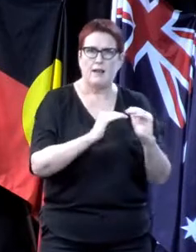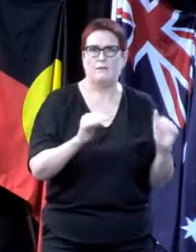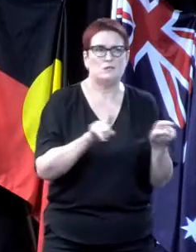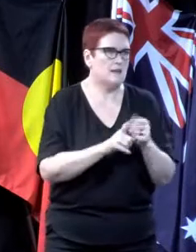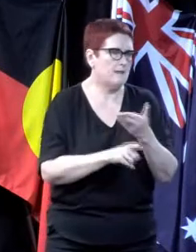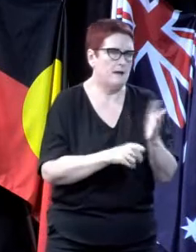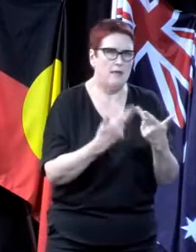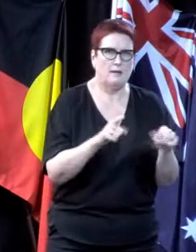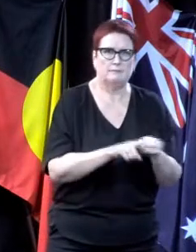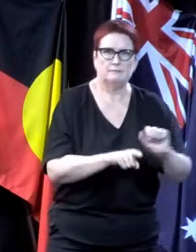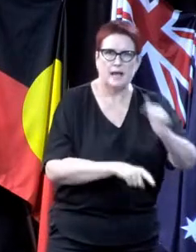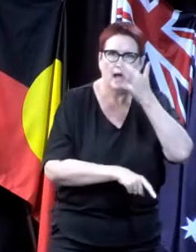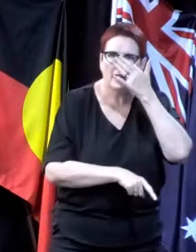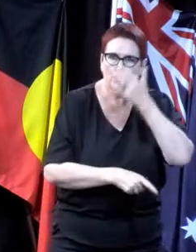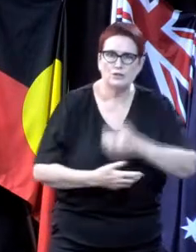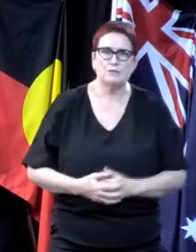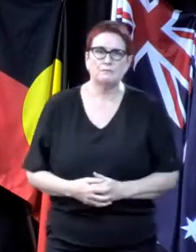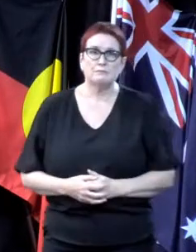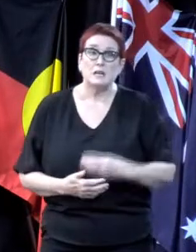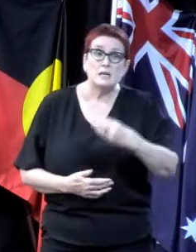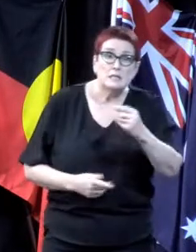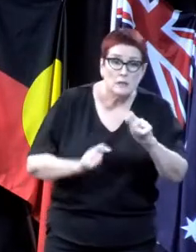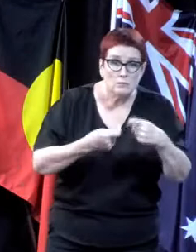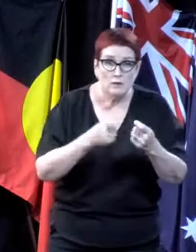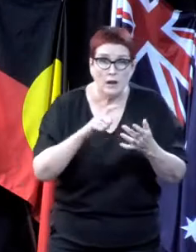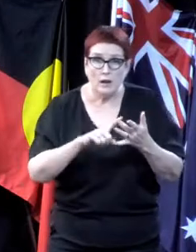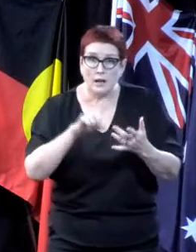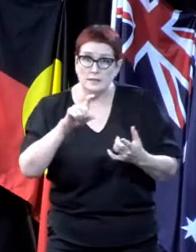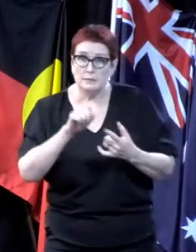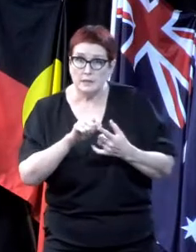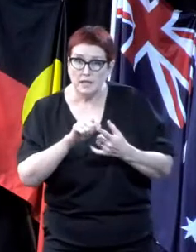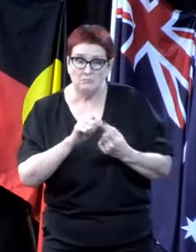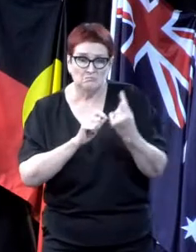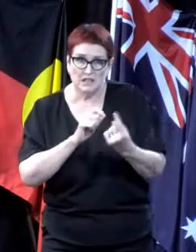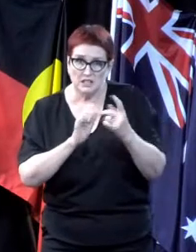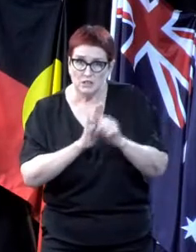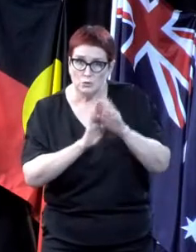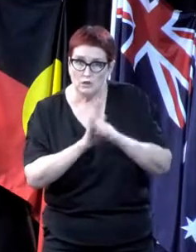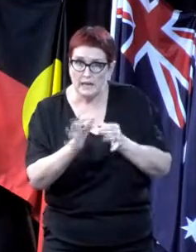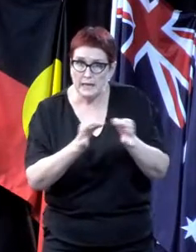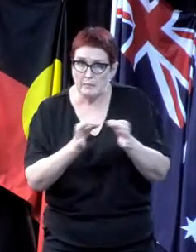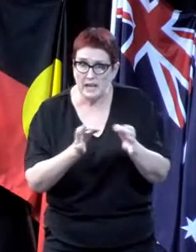This means that some students require an individual curriculum plan where they work at a different year-level than their peers